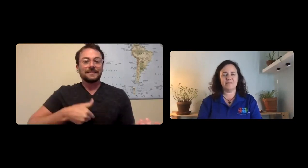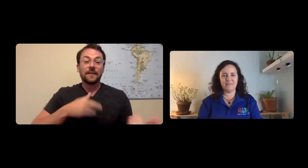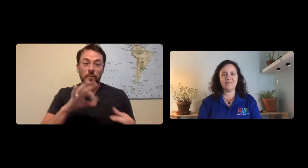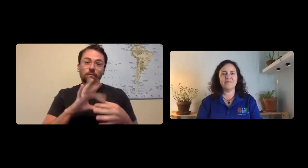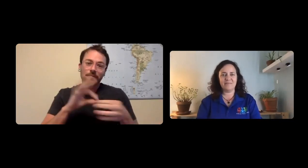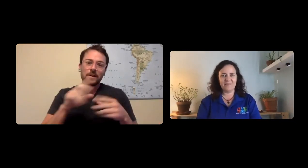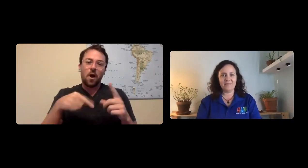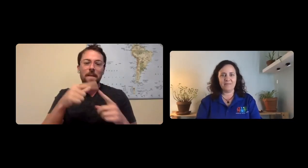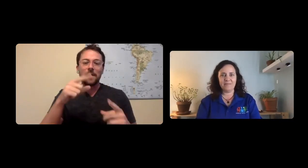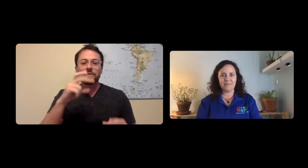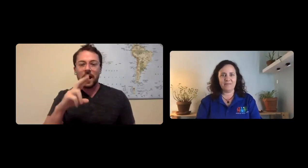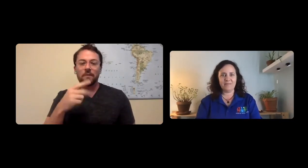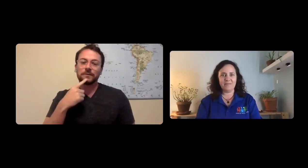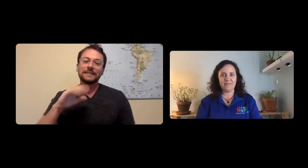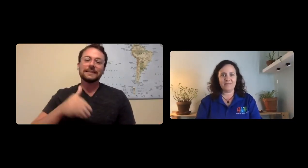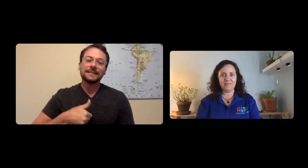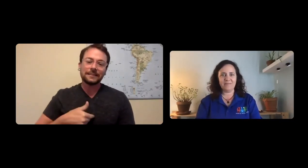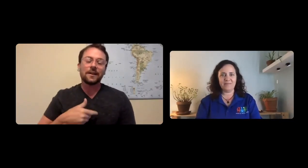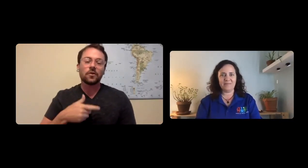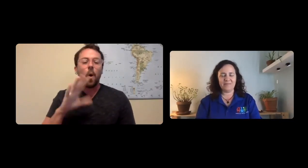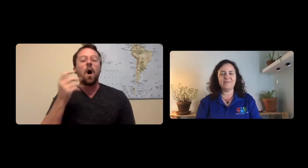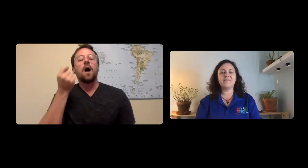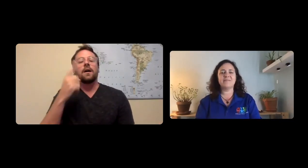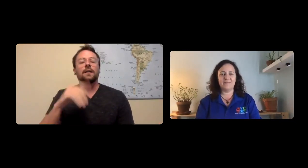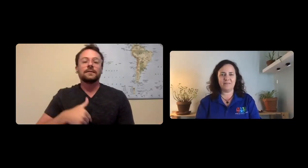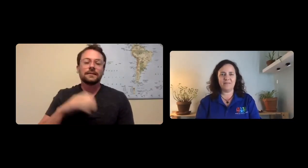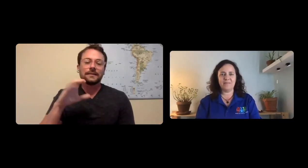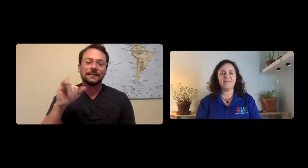It really of course, depends on the context that you're using it, right?